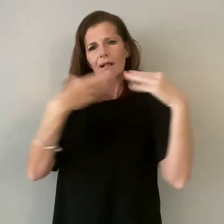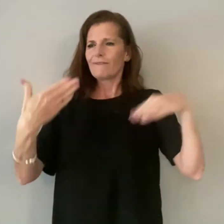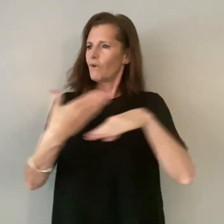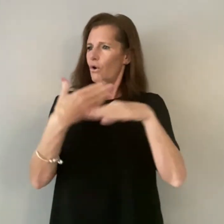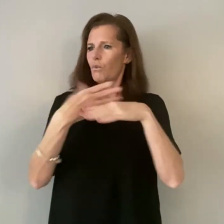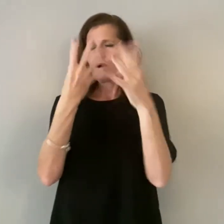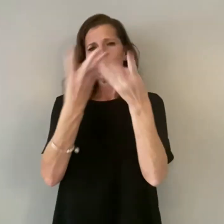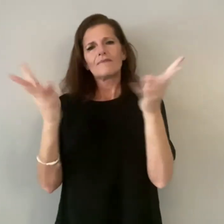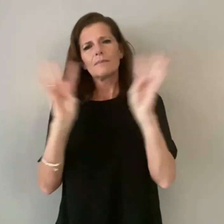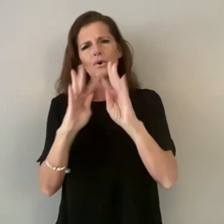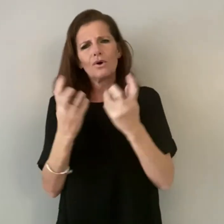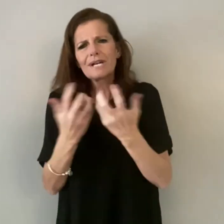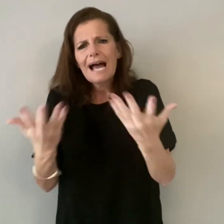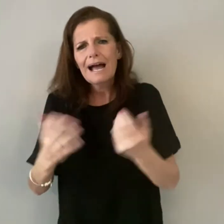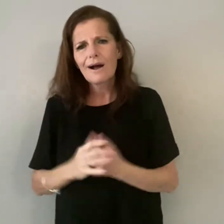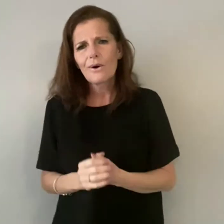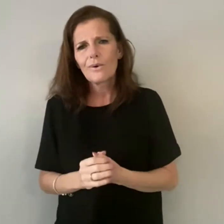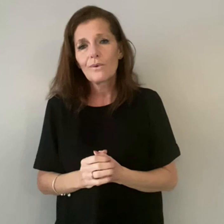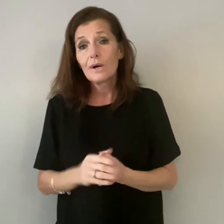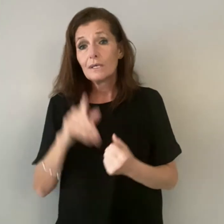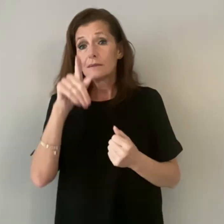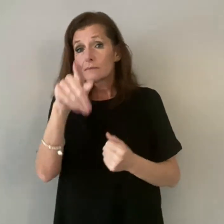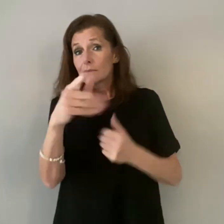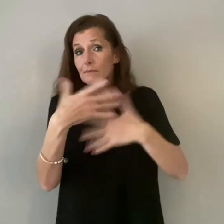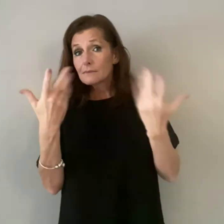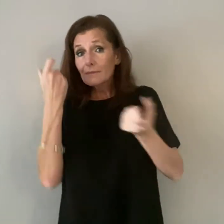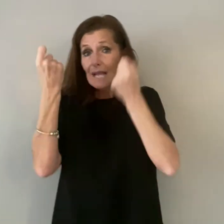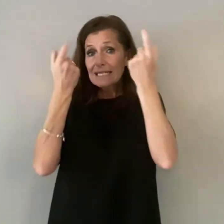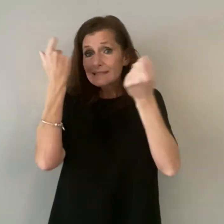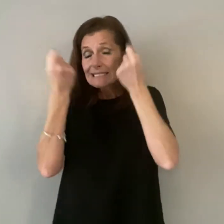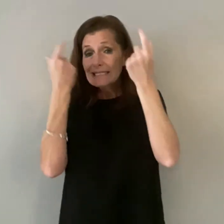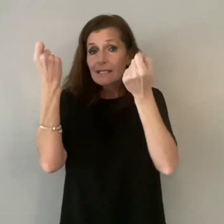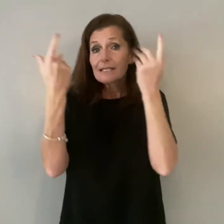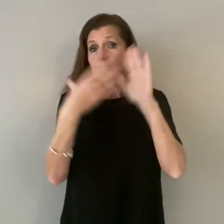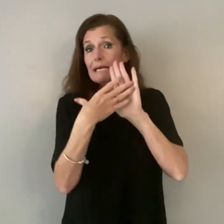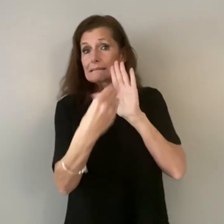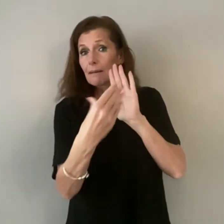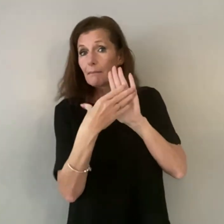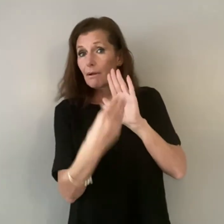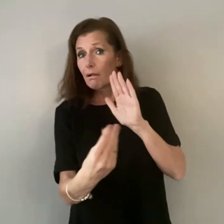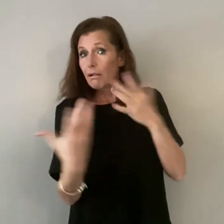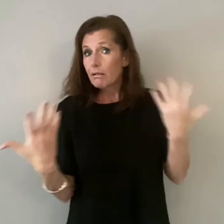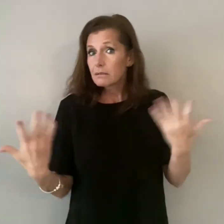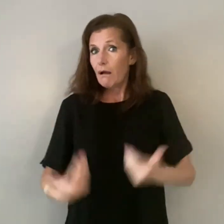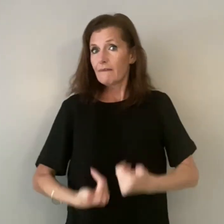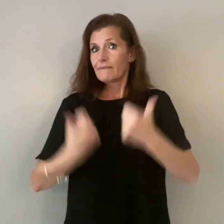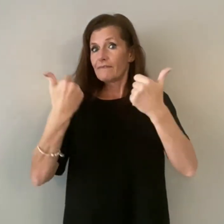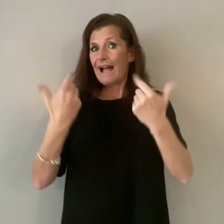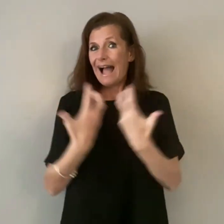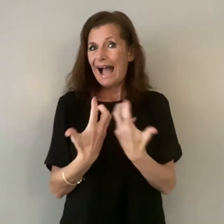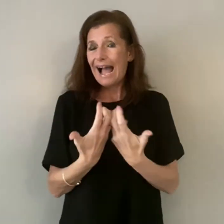for the work of the board? And, do you have any sort of tips, advice or examples of how this can be done more effectively?